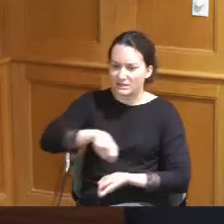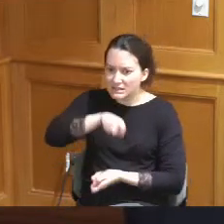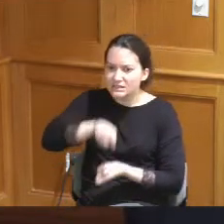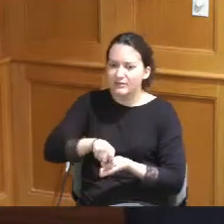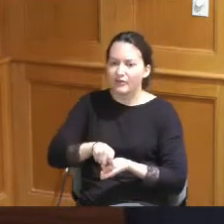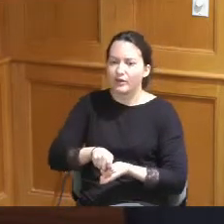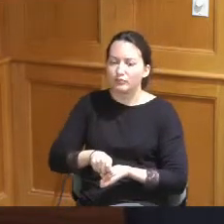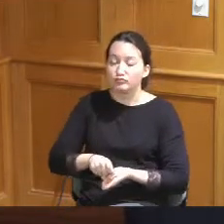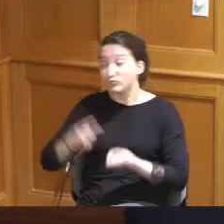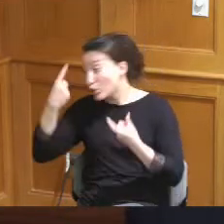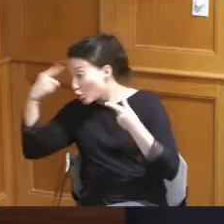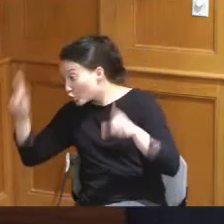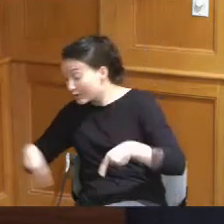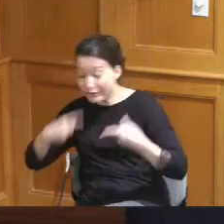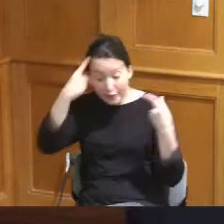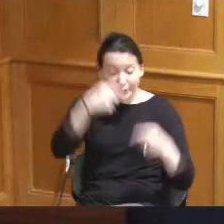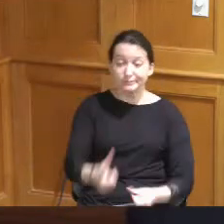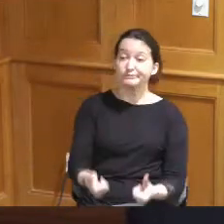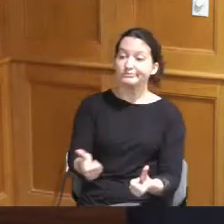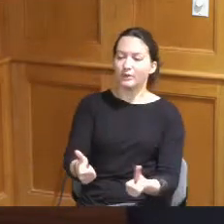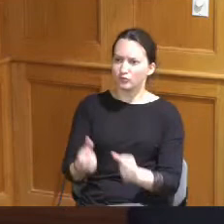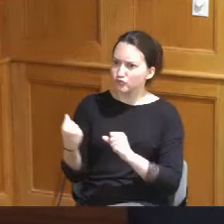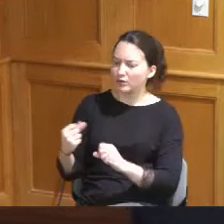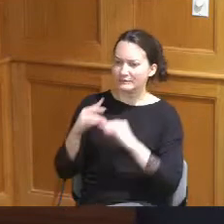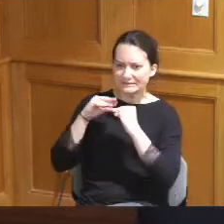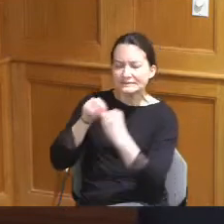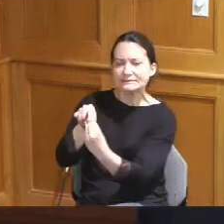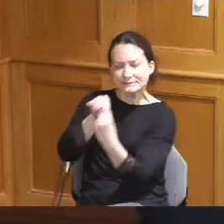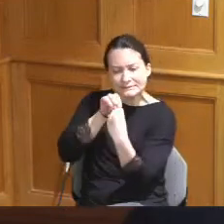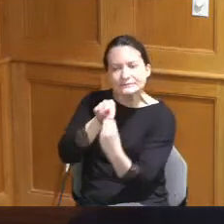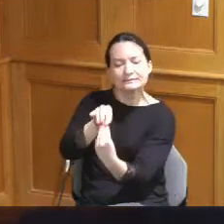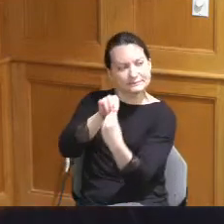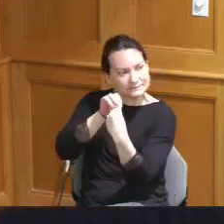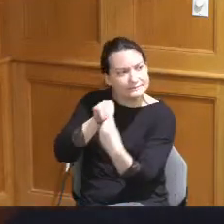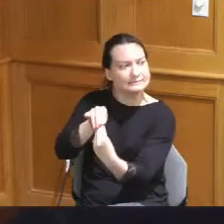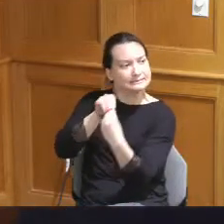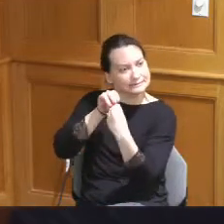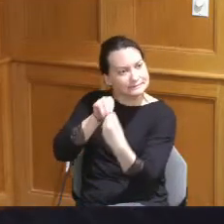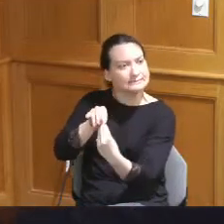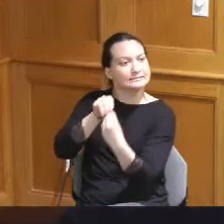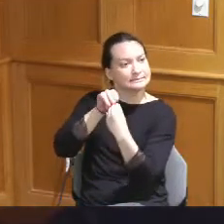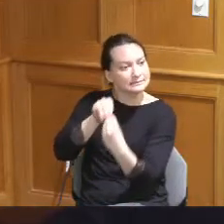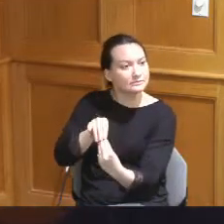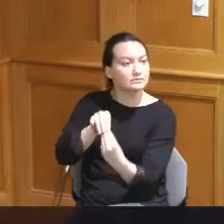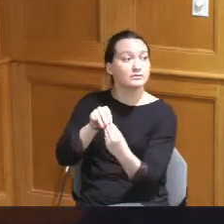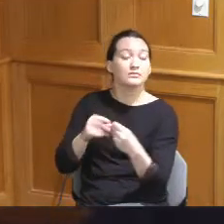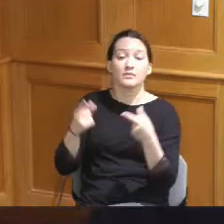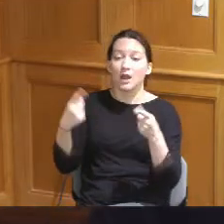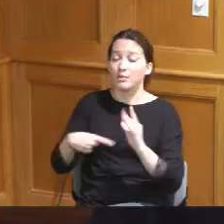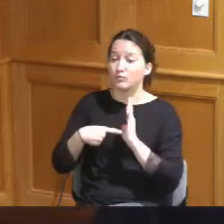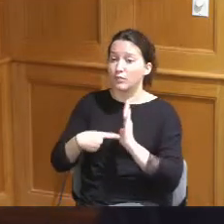all there was a very strong back and forth in fact we had a Representative from the general assembly